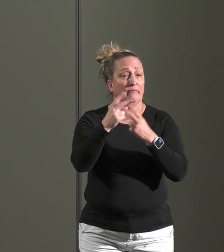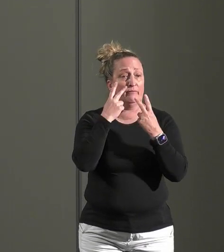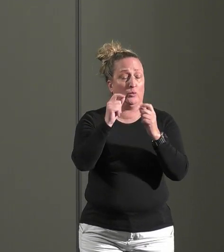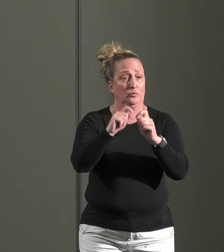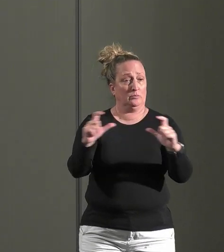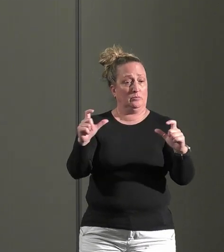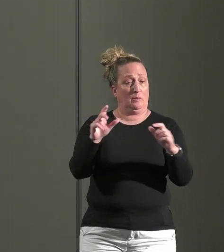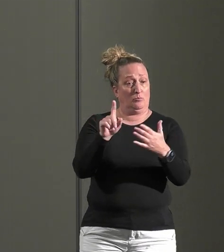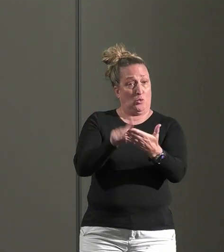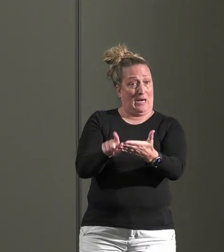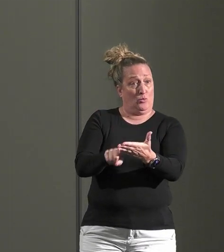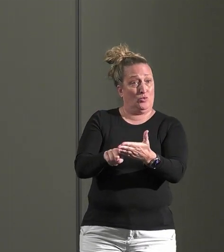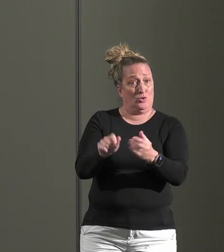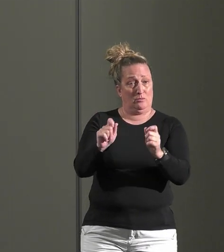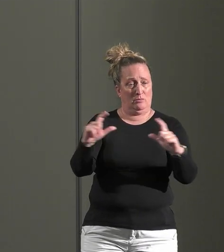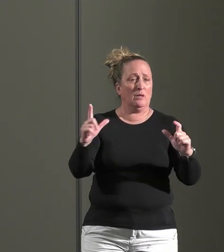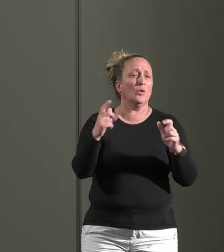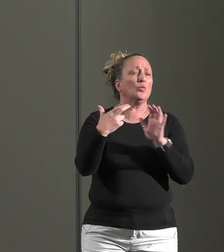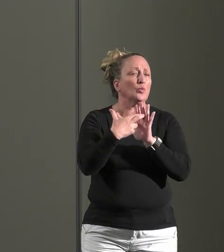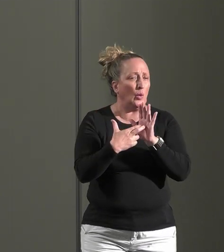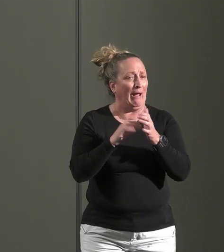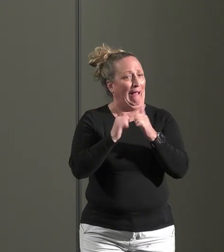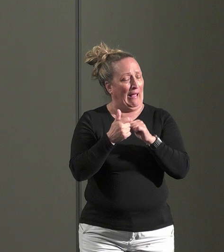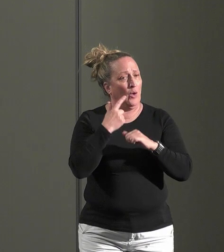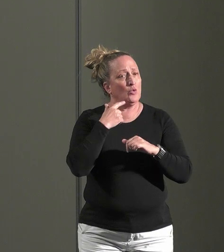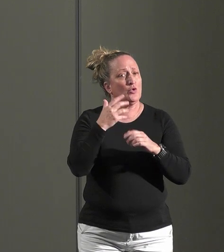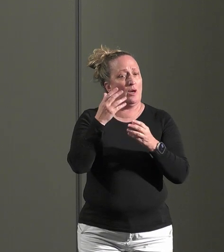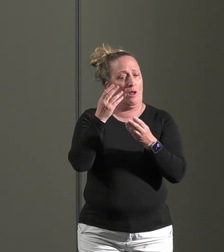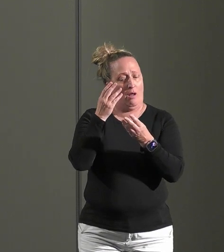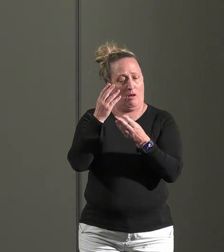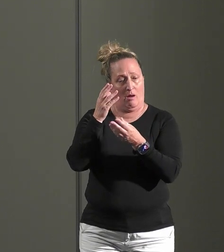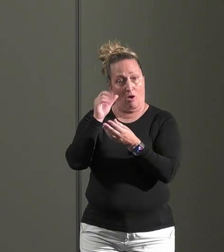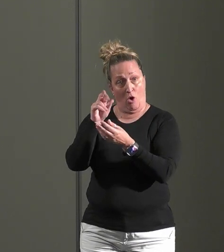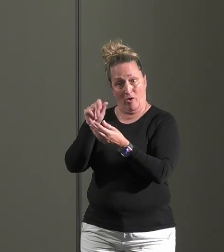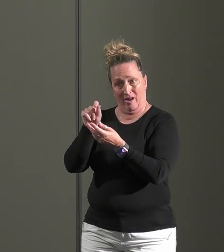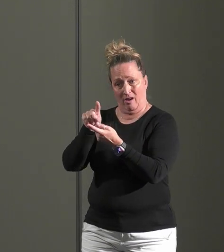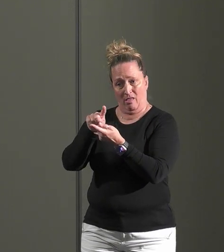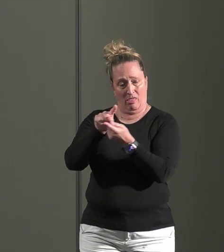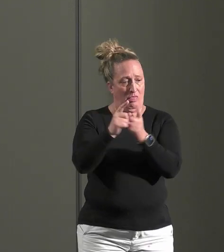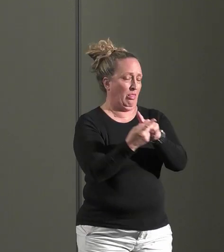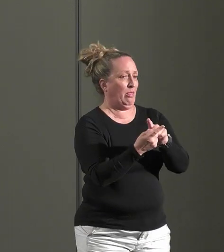browser. There is rules about how the browser should take the ARIA and translate it into an